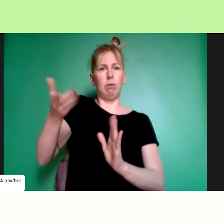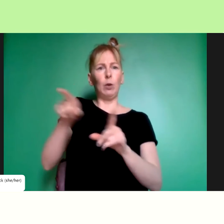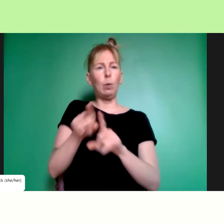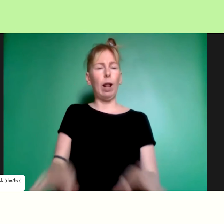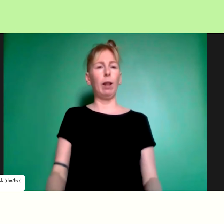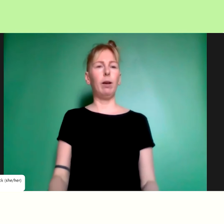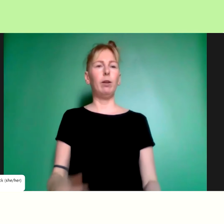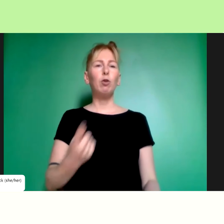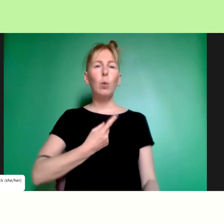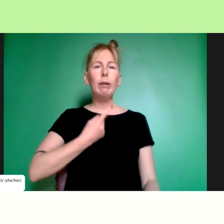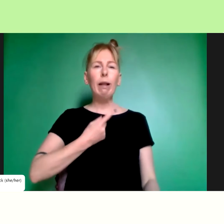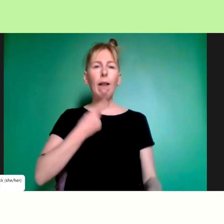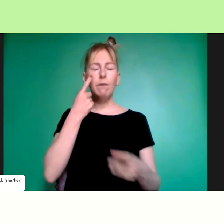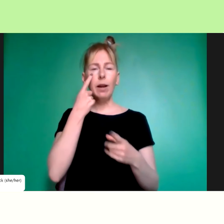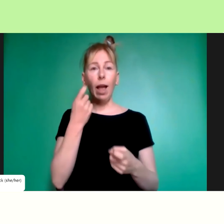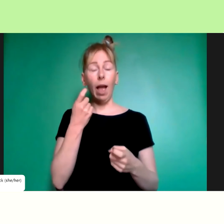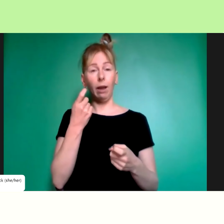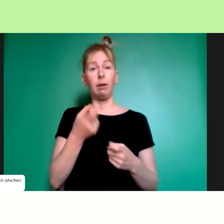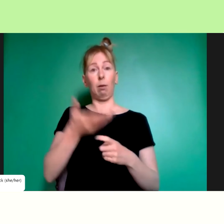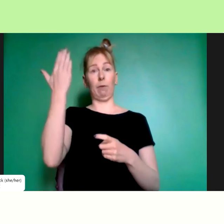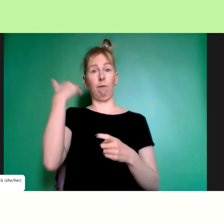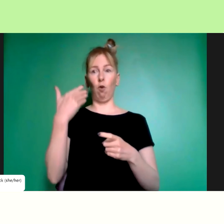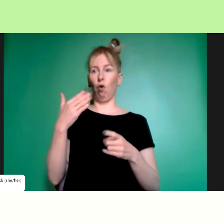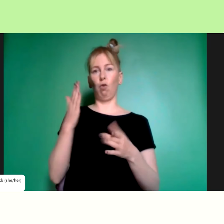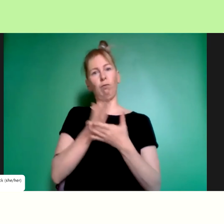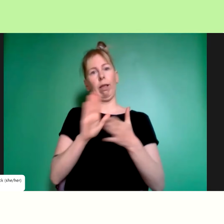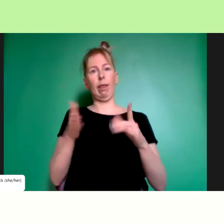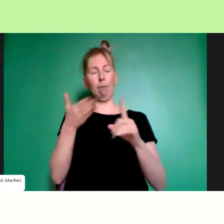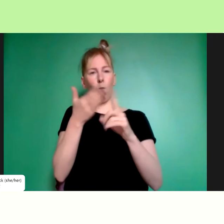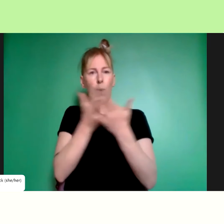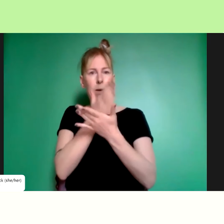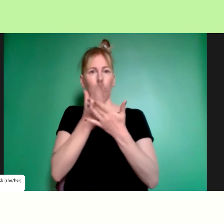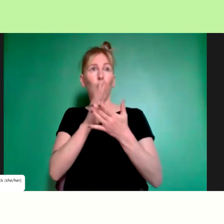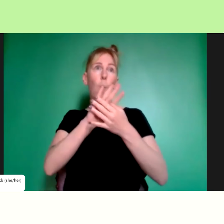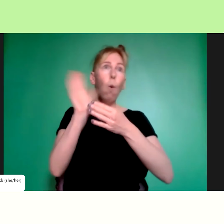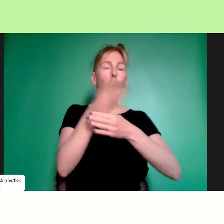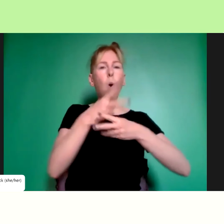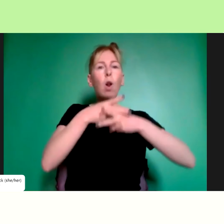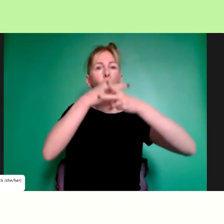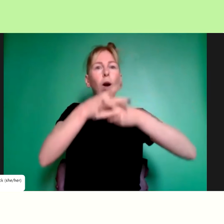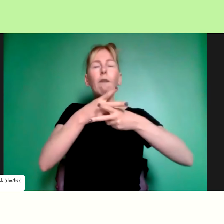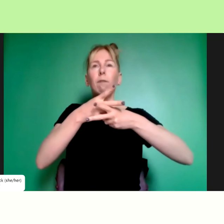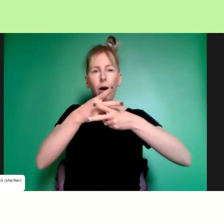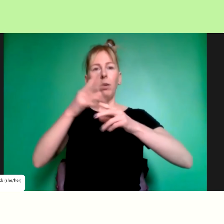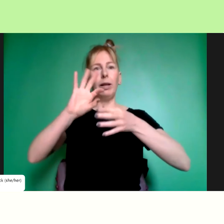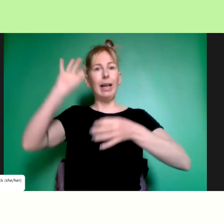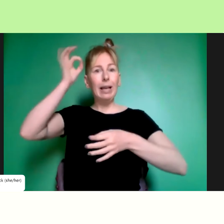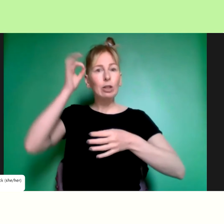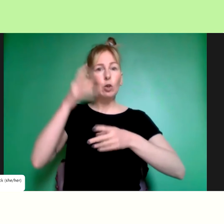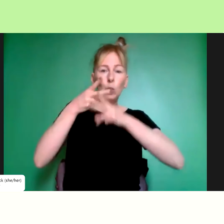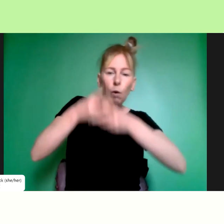the individual again. So just to throw that in there as something for us to bear in mind.